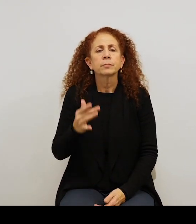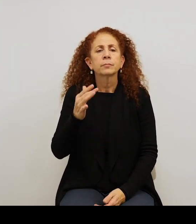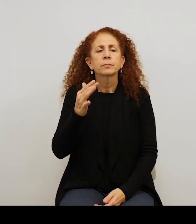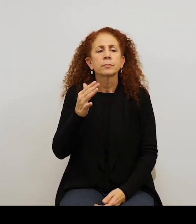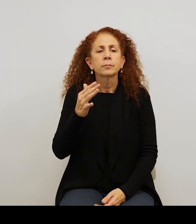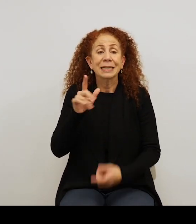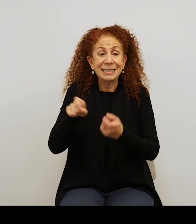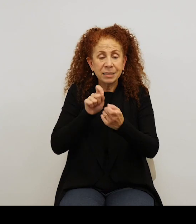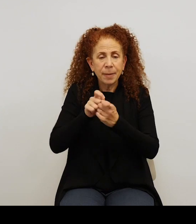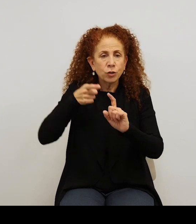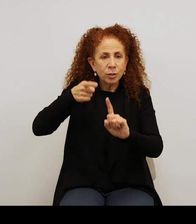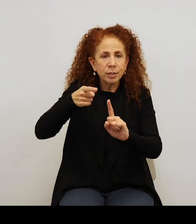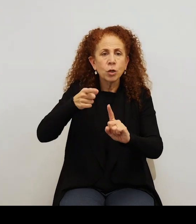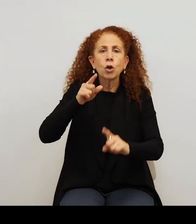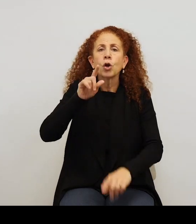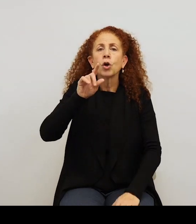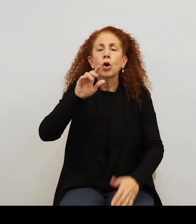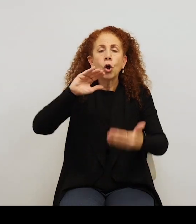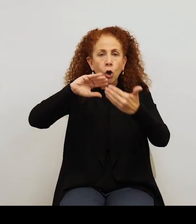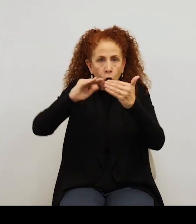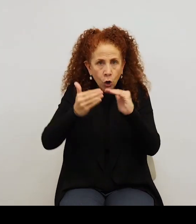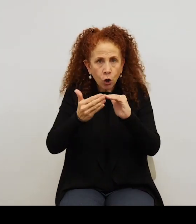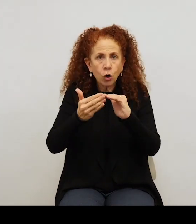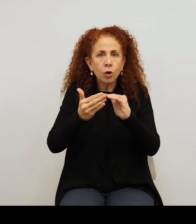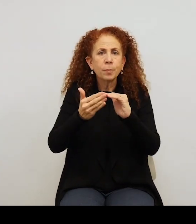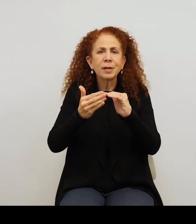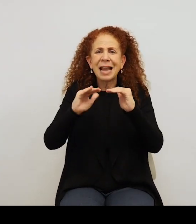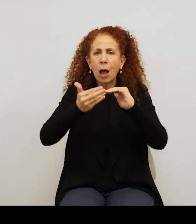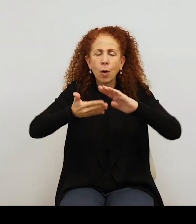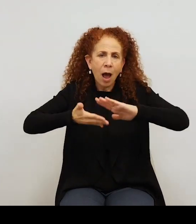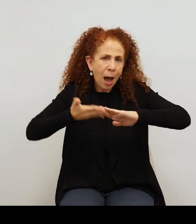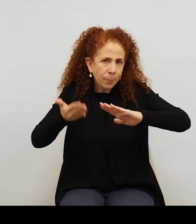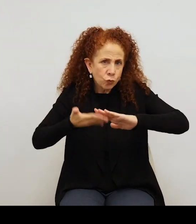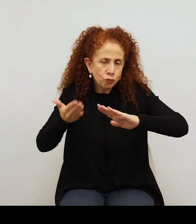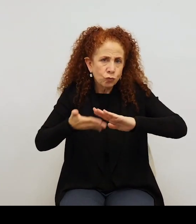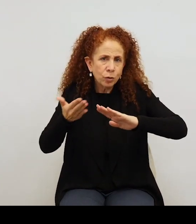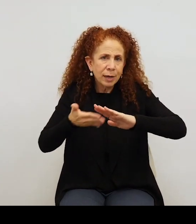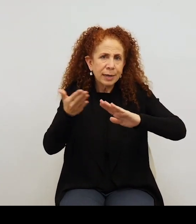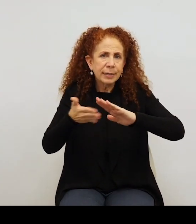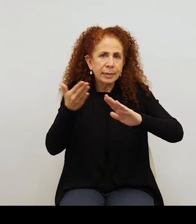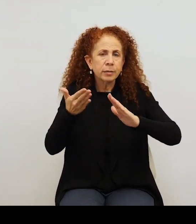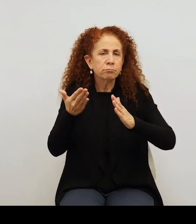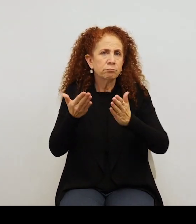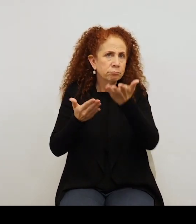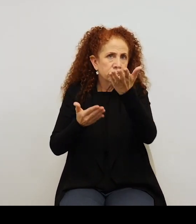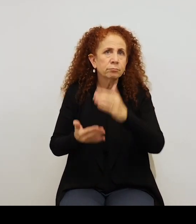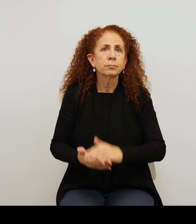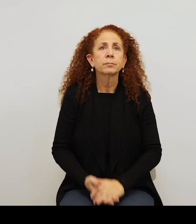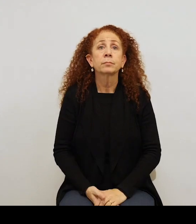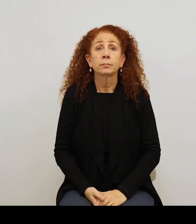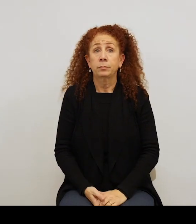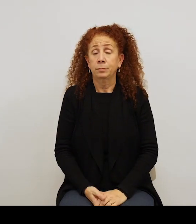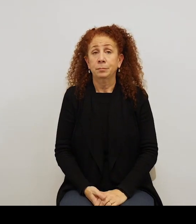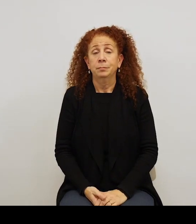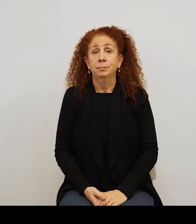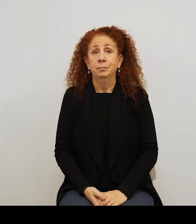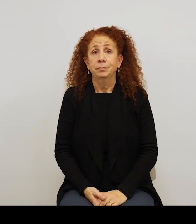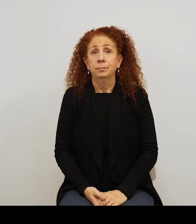especially of what the urban is doing in operating .. Thank you for the question.